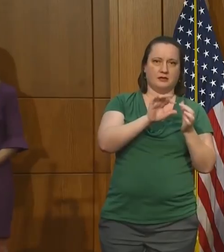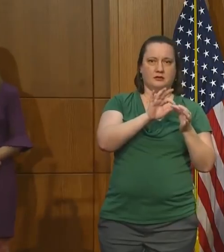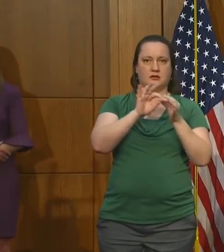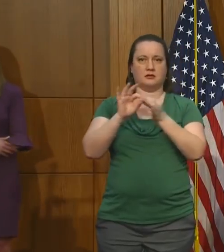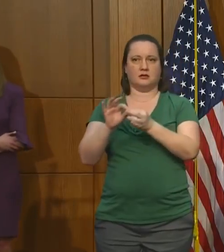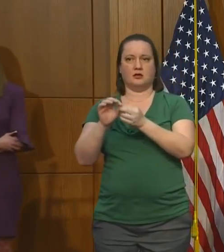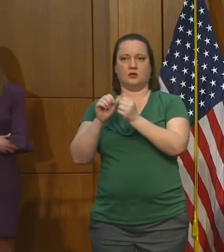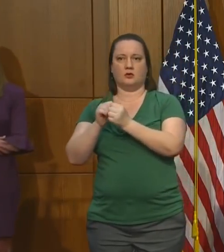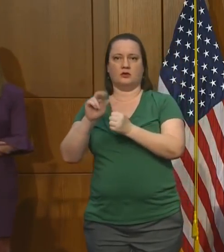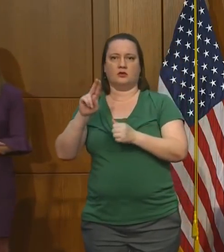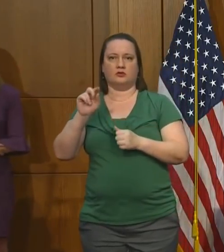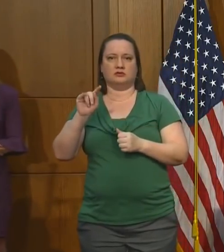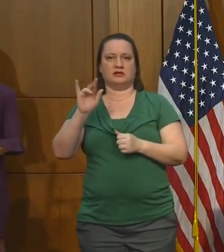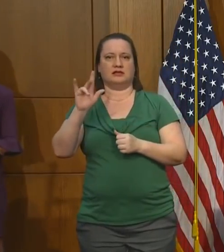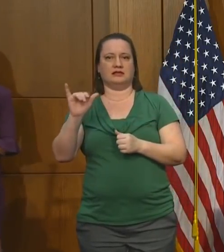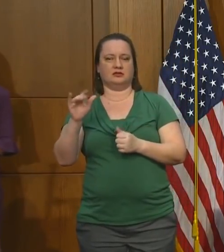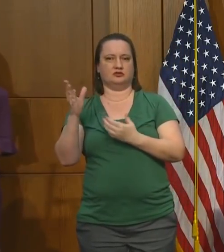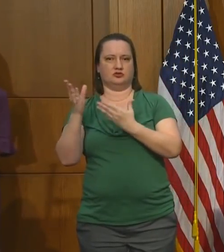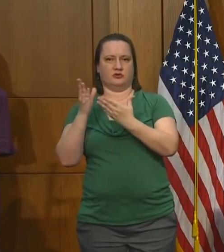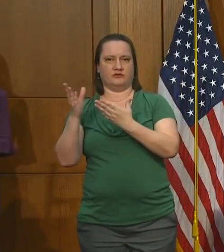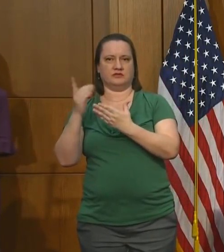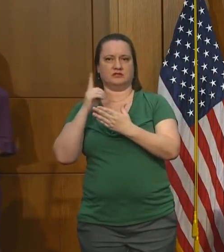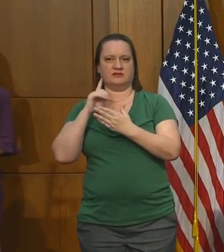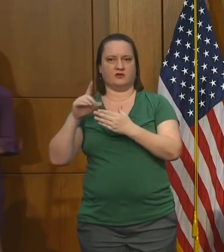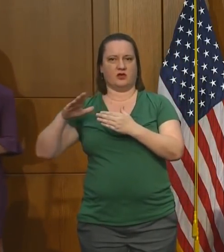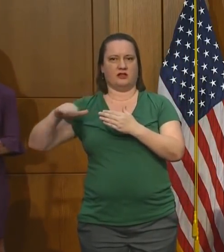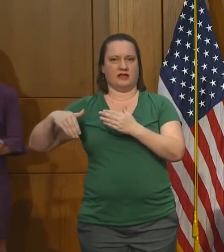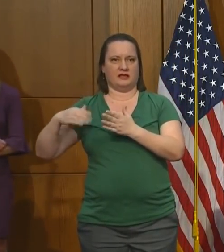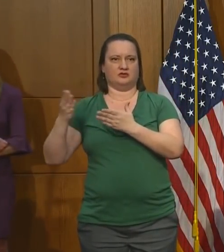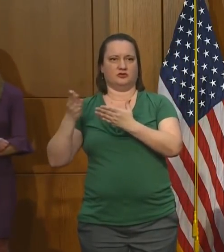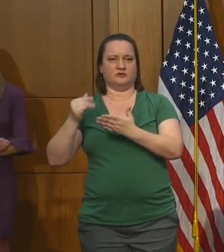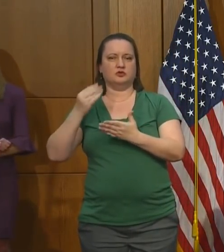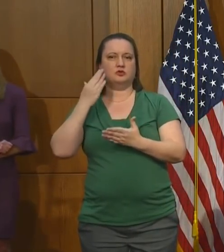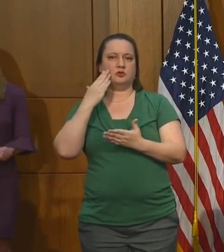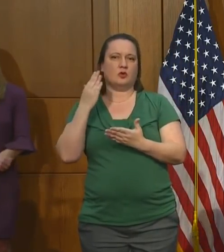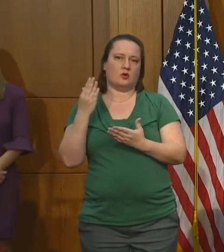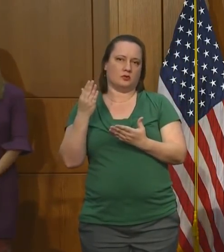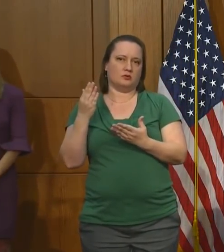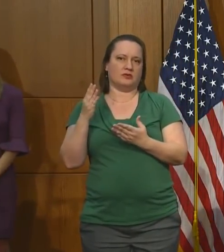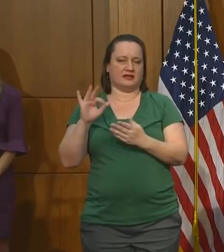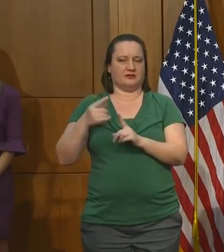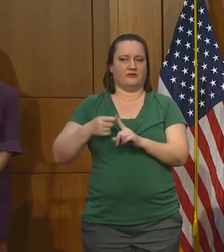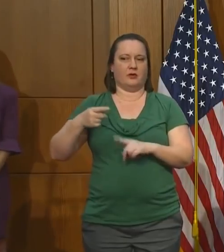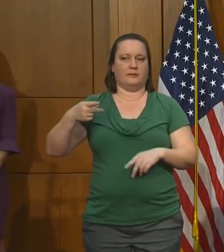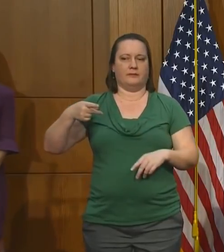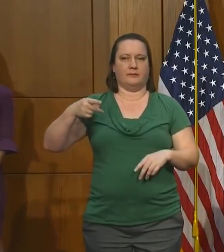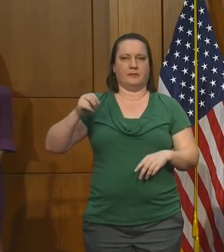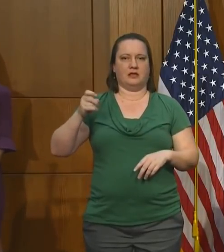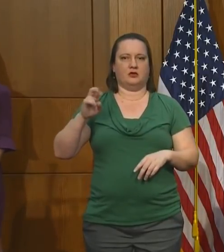PROPOSING TO YOUR FEDERAL AGENTS TO STATE AND LOCAL ON TO REINSTATE YOU CHILL SERVER